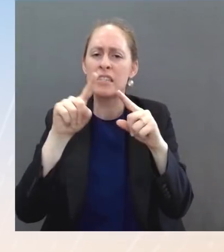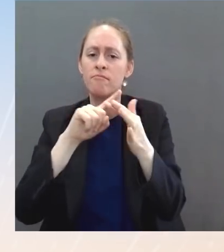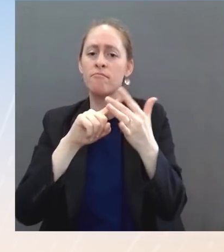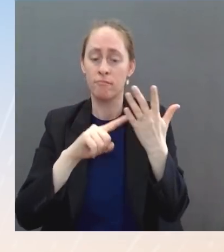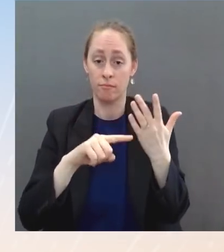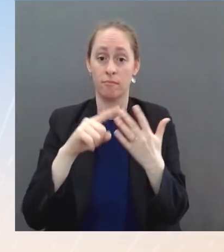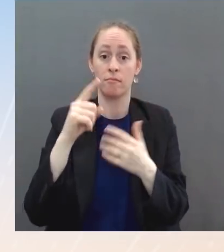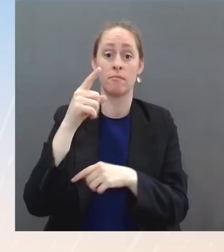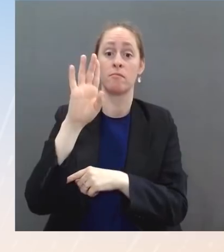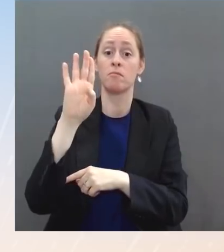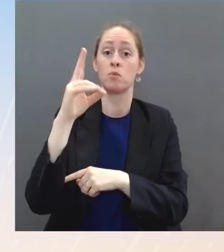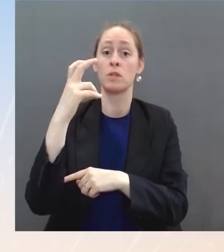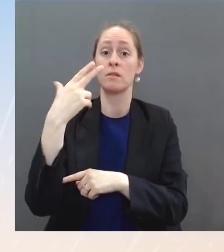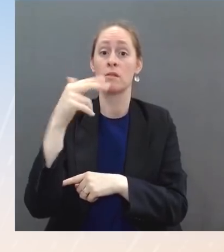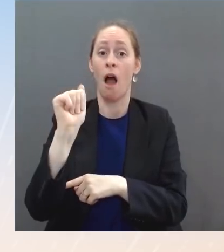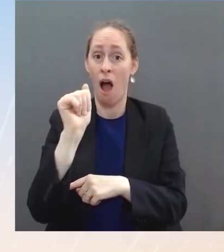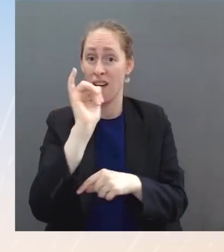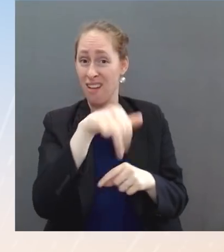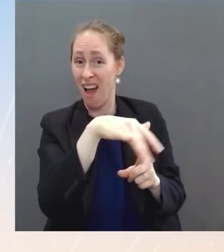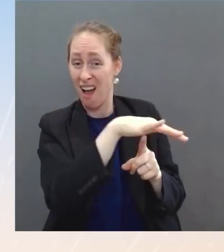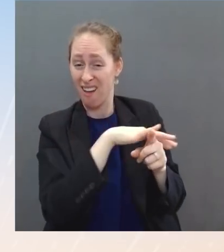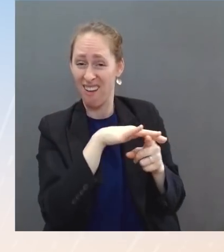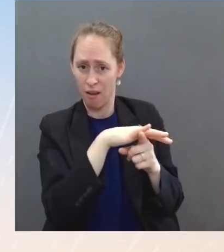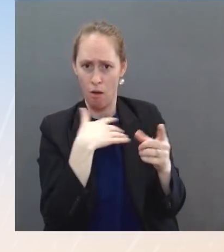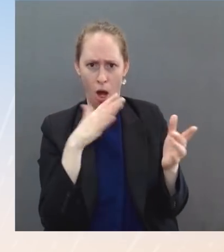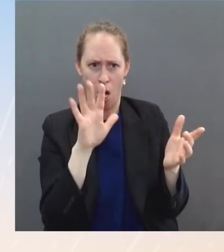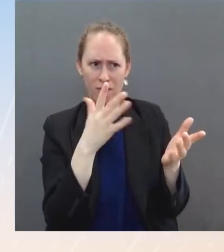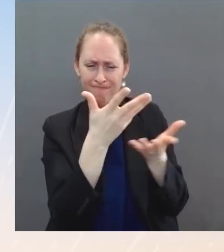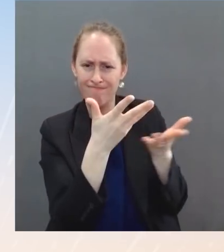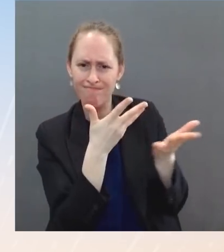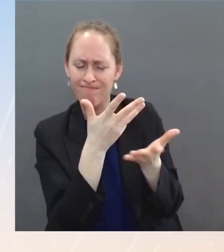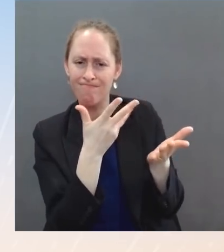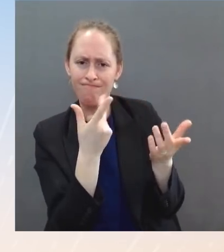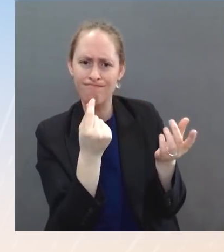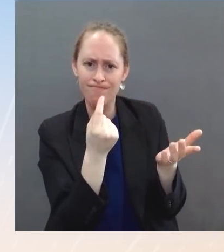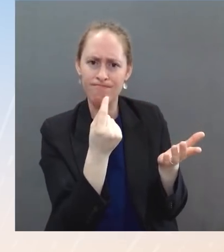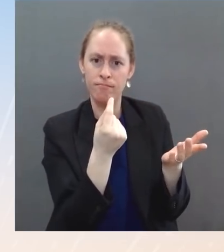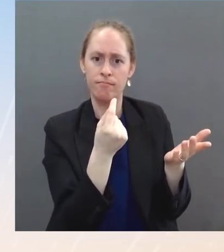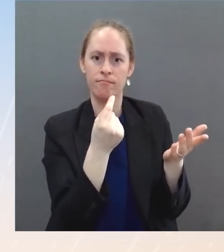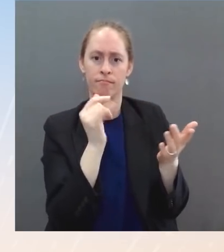on every item on its priority list and how we could go ahead